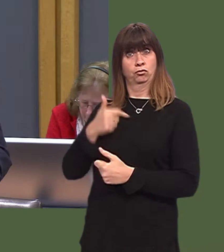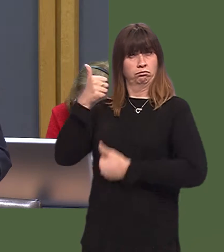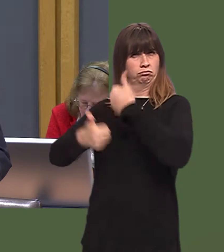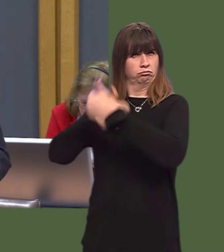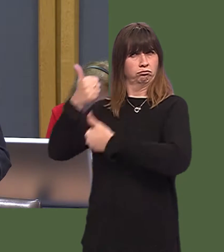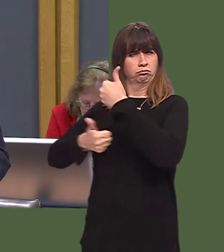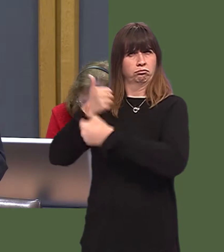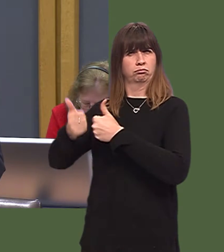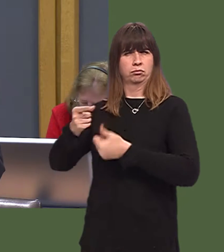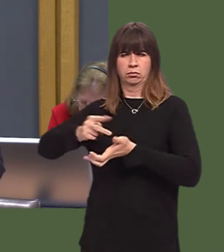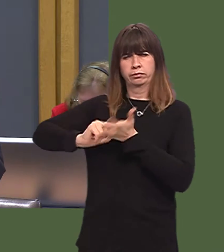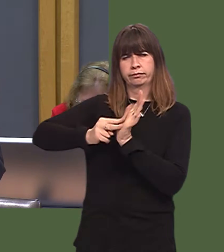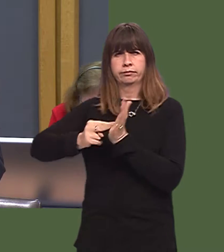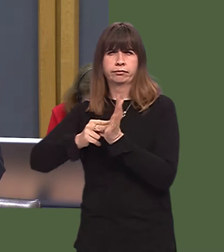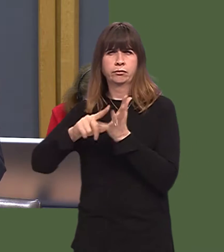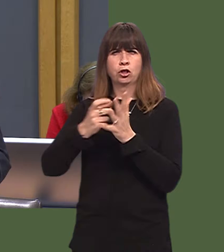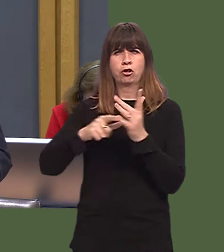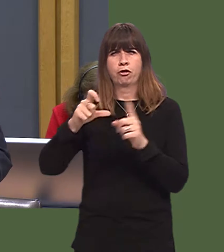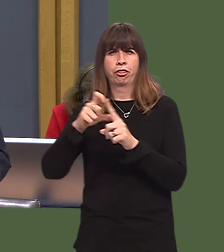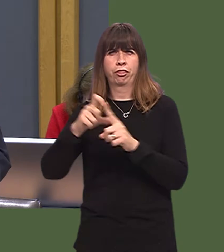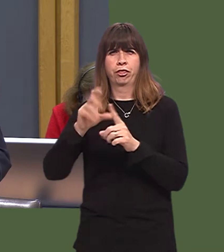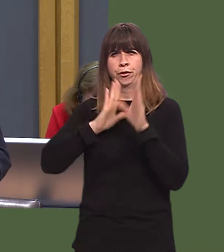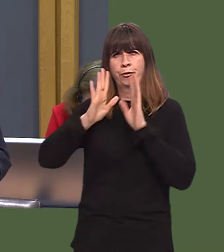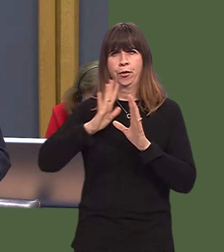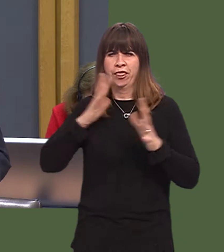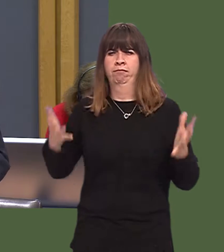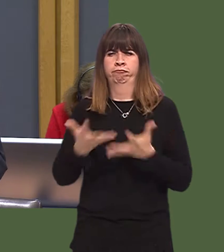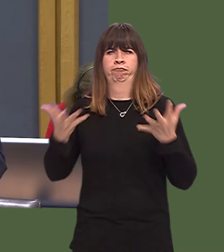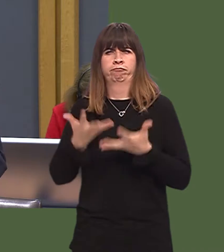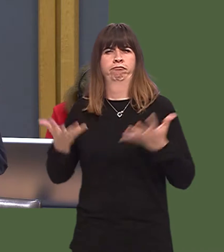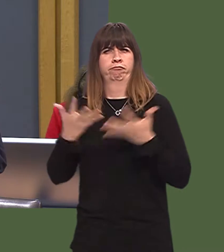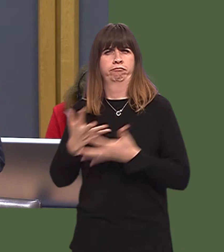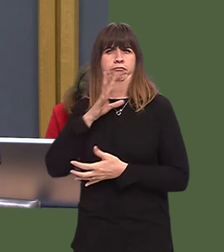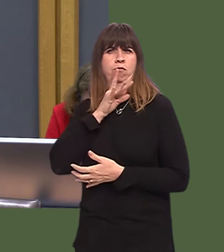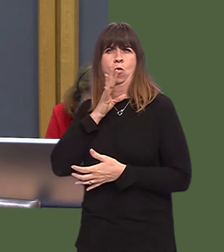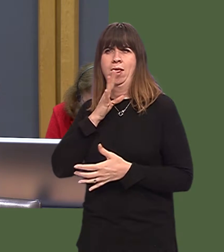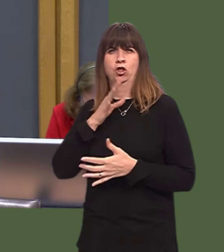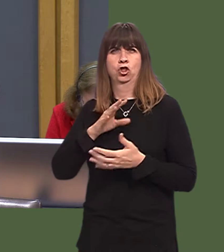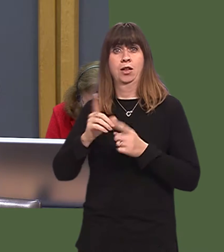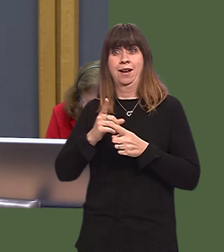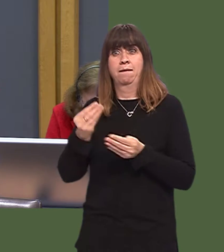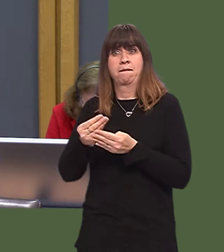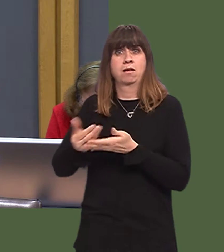who organise these events and are fundraising for the Bridgend Urdd Eisteddfod in May and